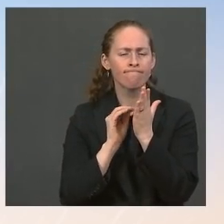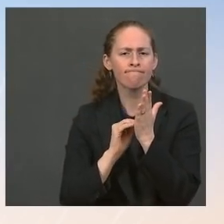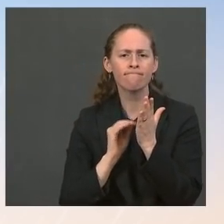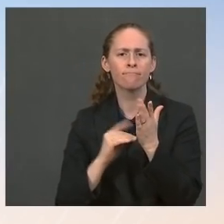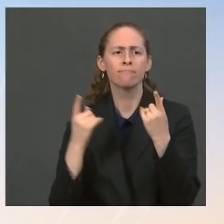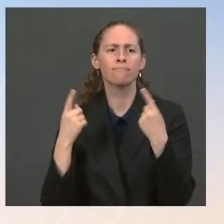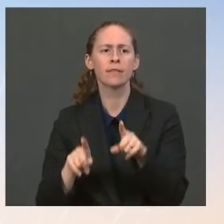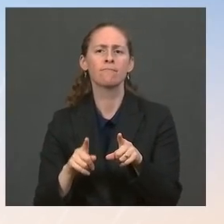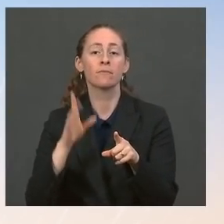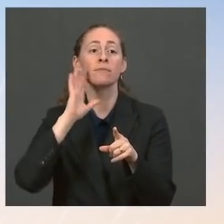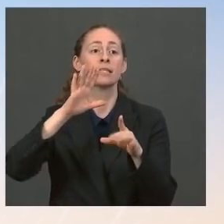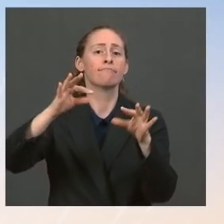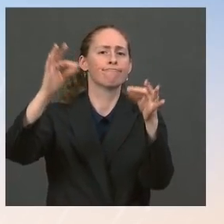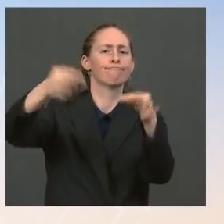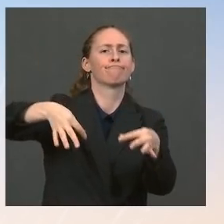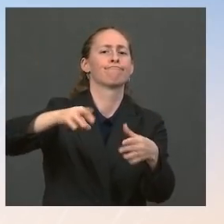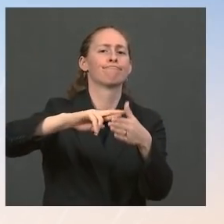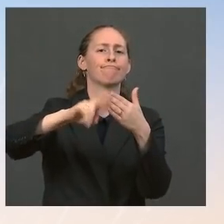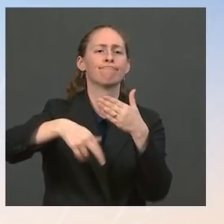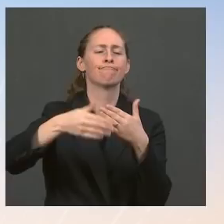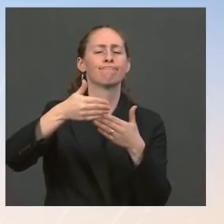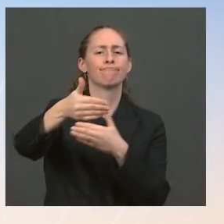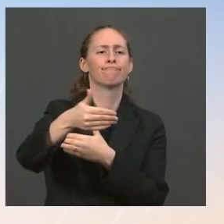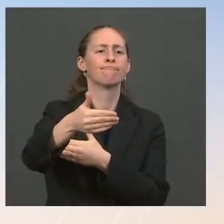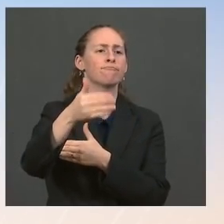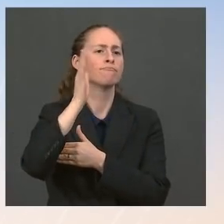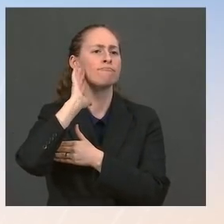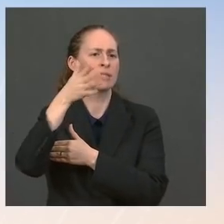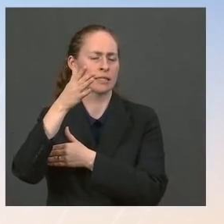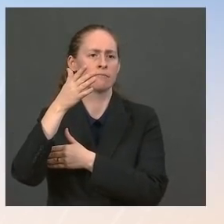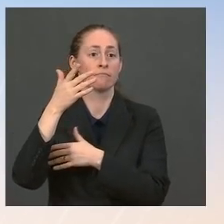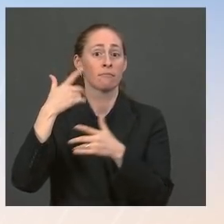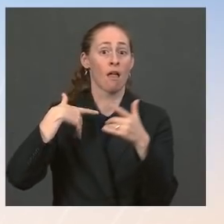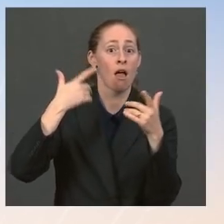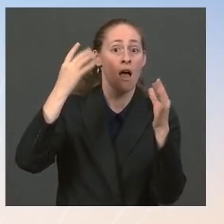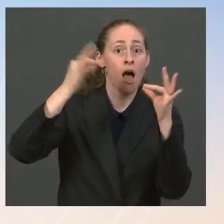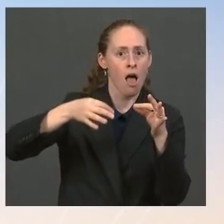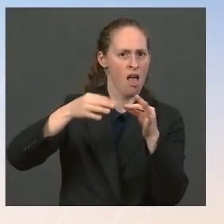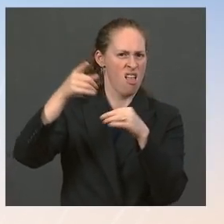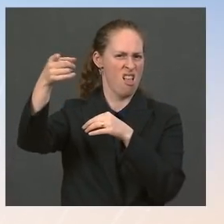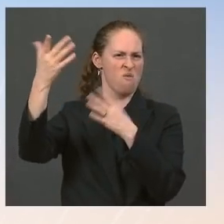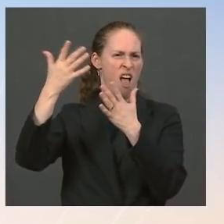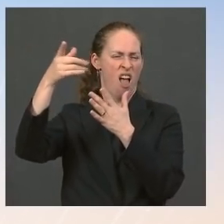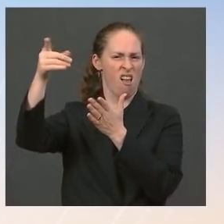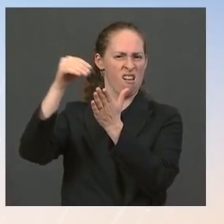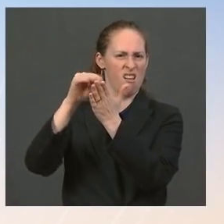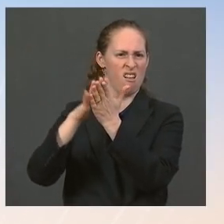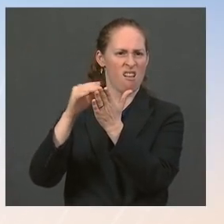according to their standard operating procedures, and then the results of that investigation will be dete- --